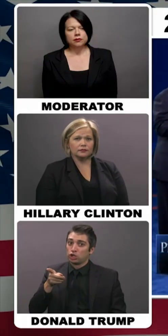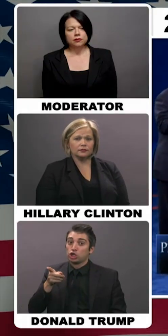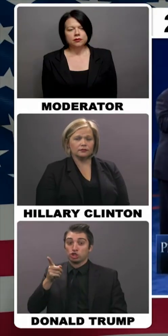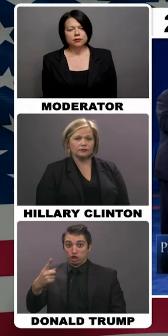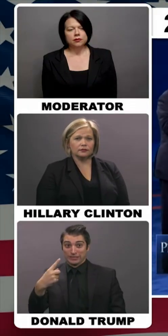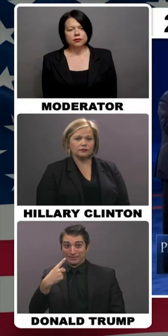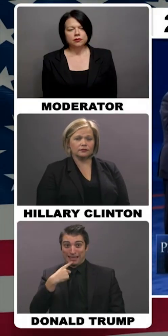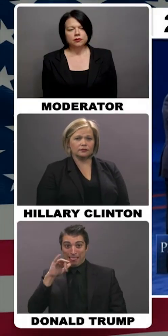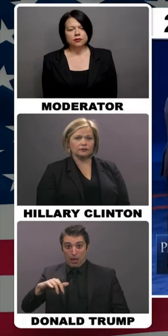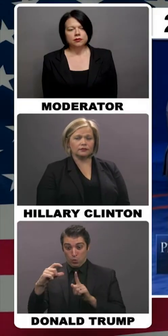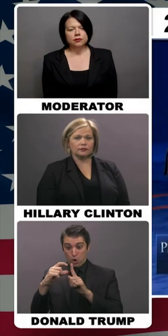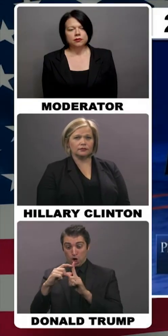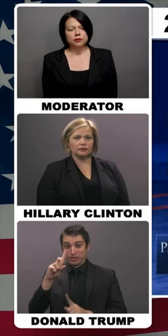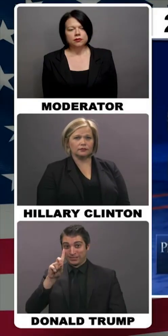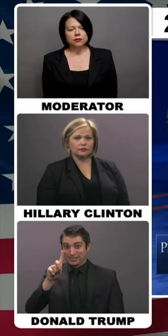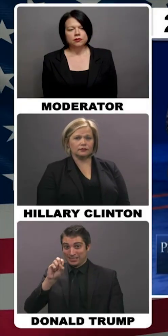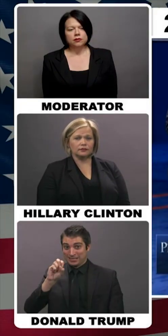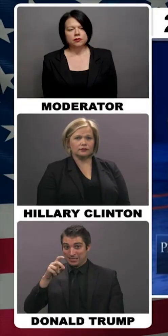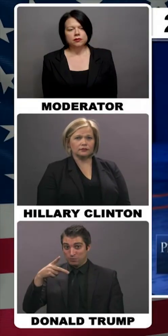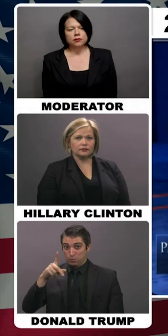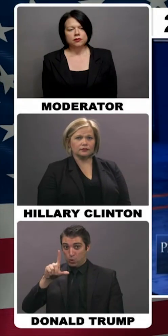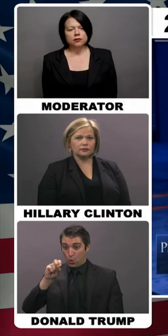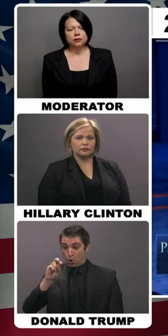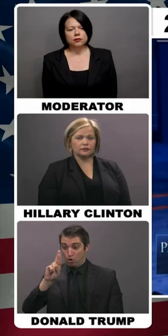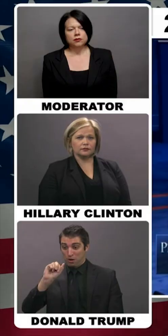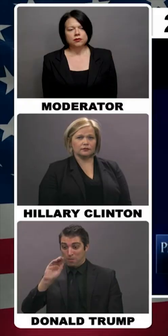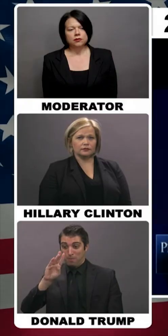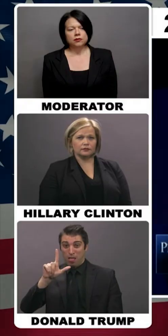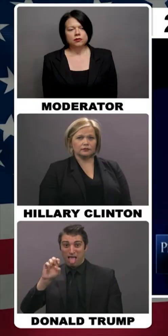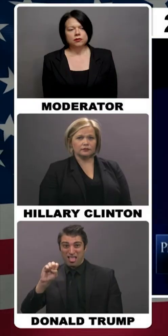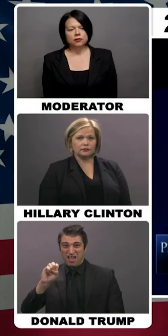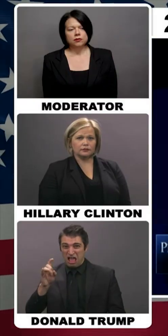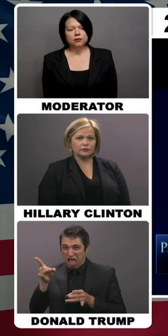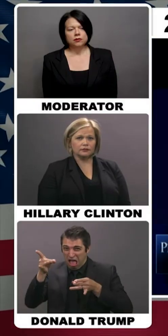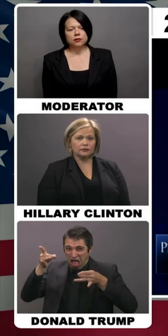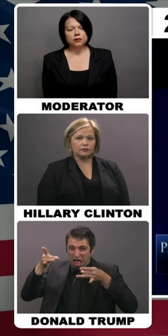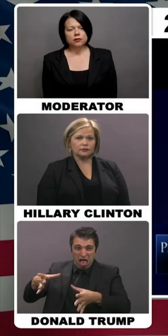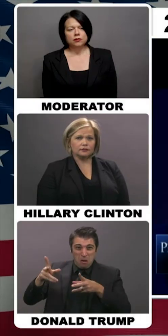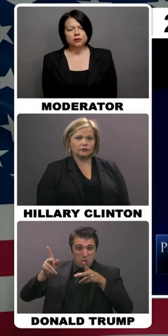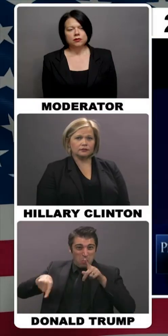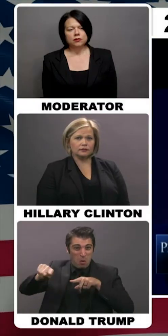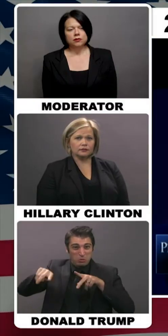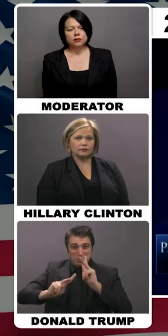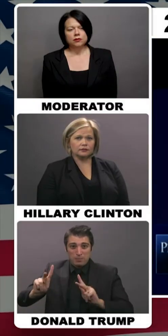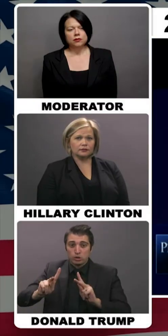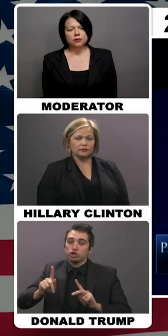And when she said, irredeemable, they're irredeemable. You didn't mention that. But when she said they're